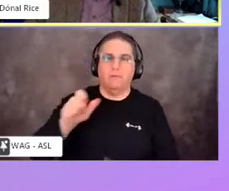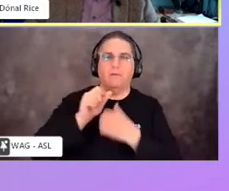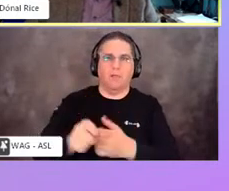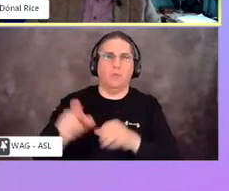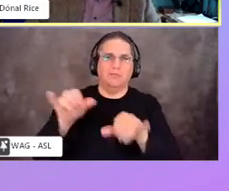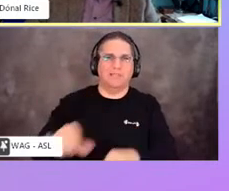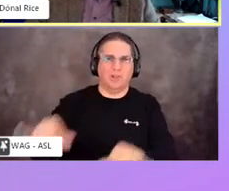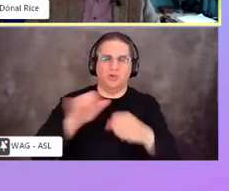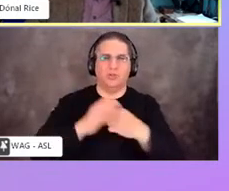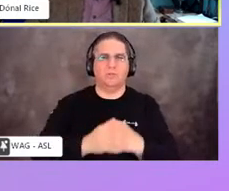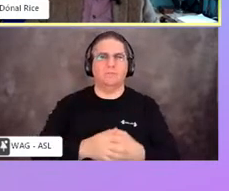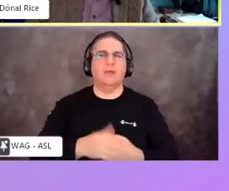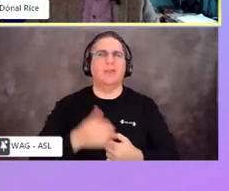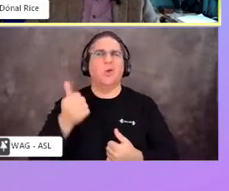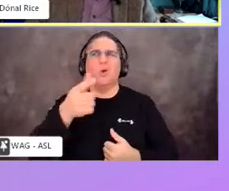and we are in the process